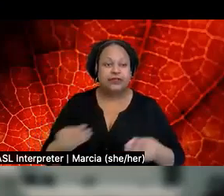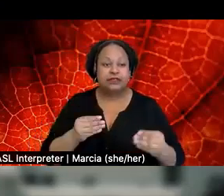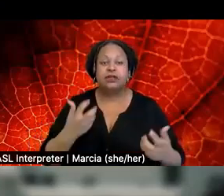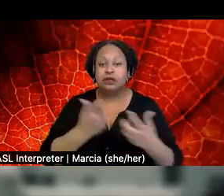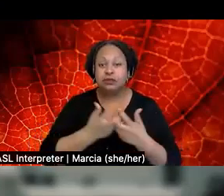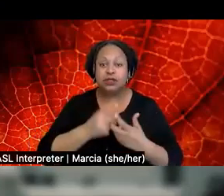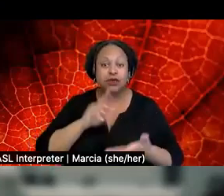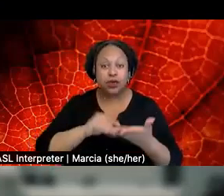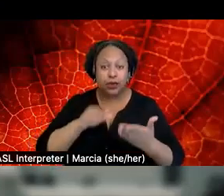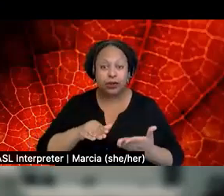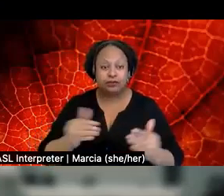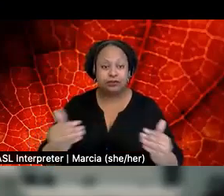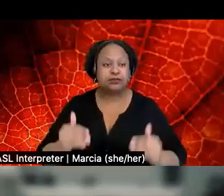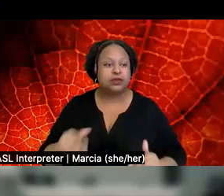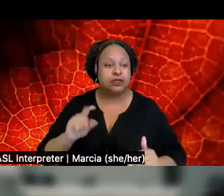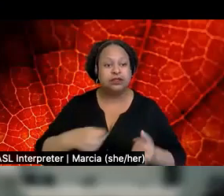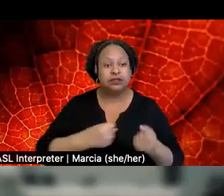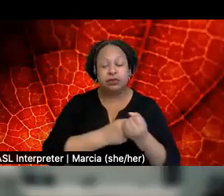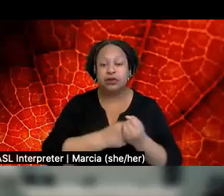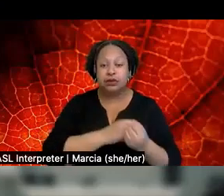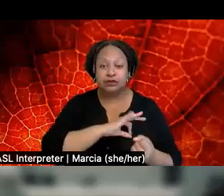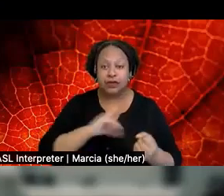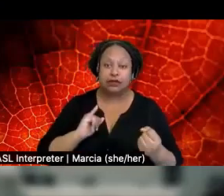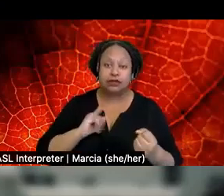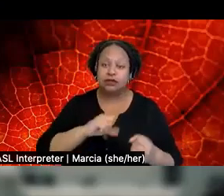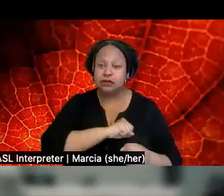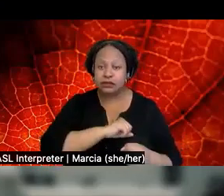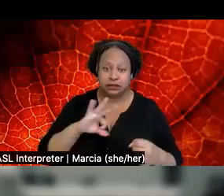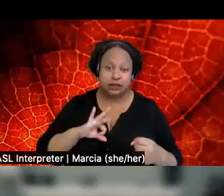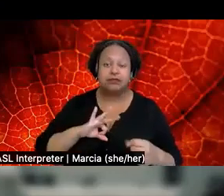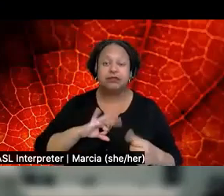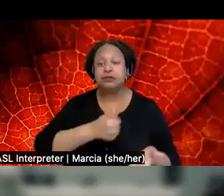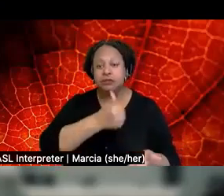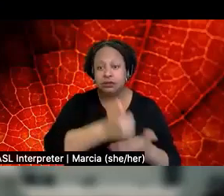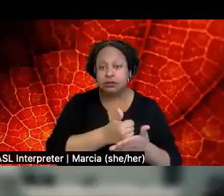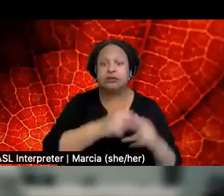We need to support faculty and stop to assess and meet their legal obligations.